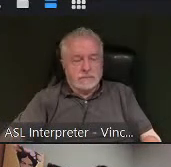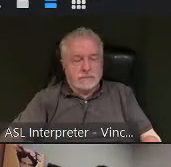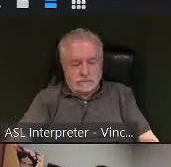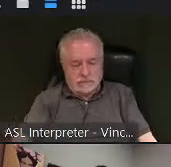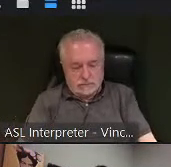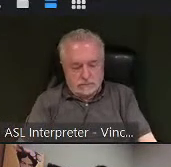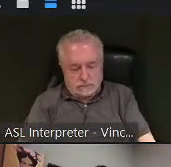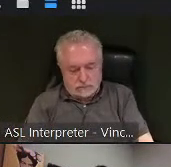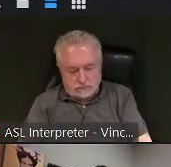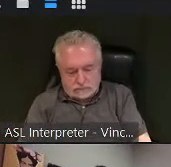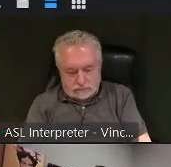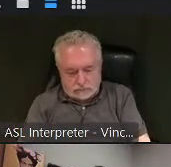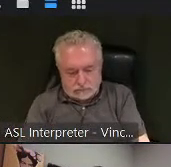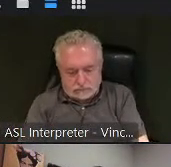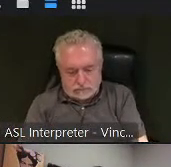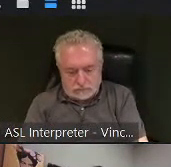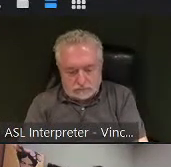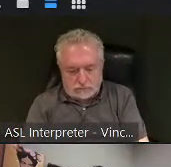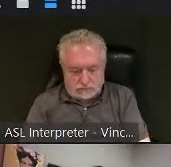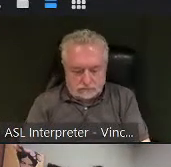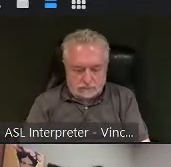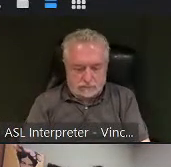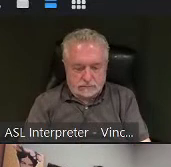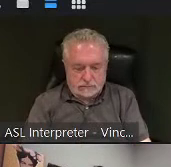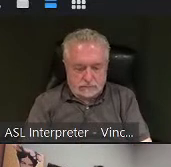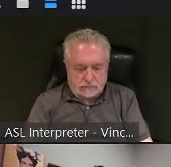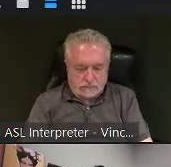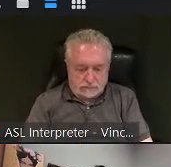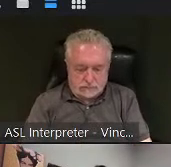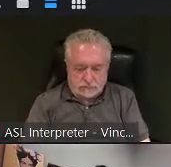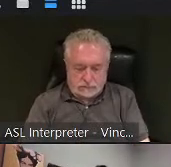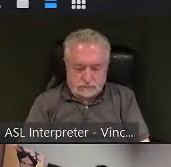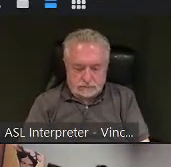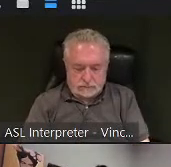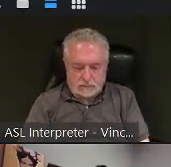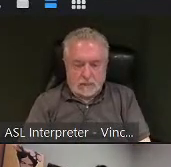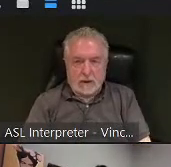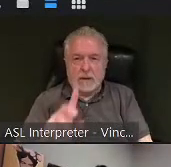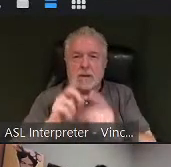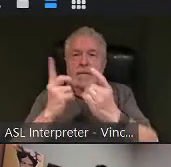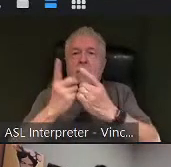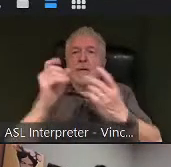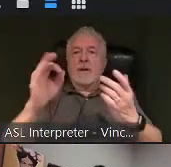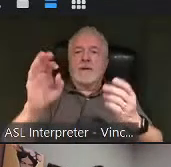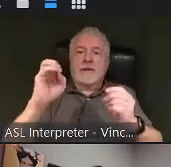clinics that are giving the vaccine from the Department of Education